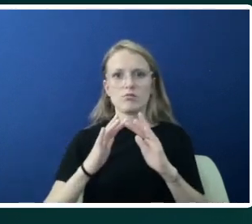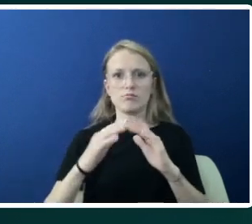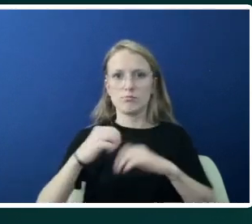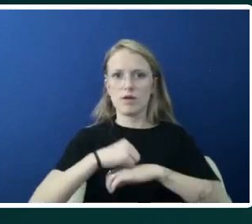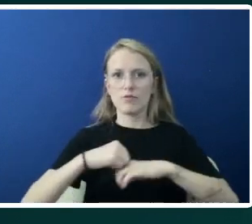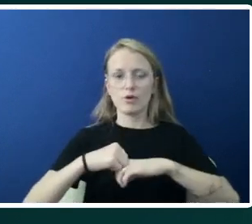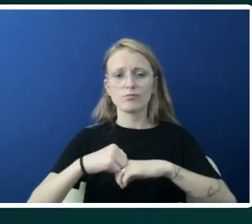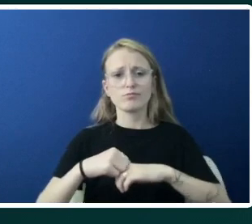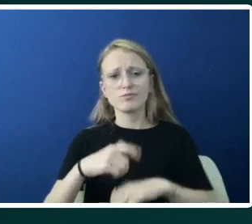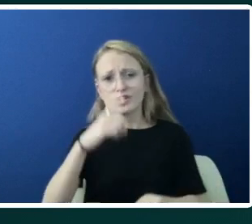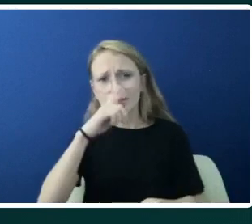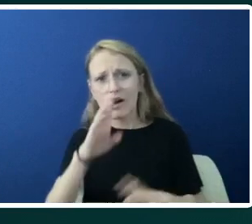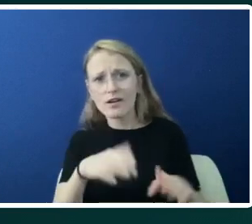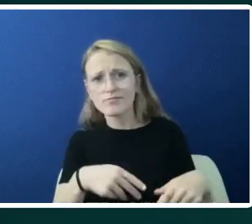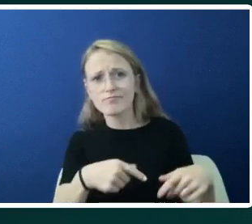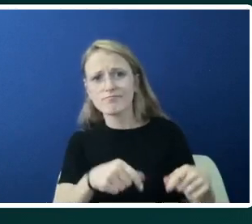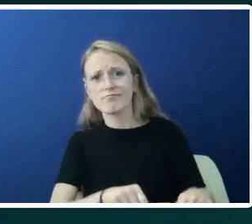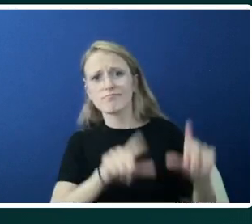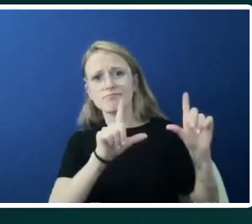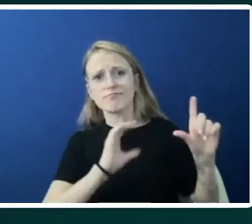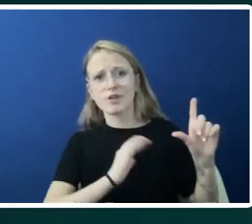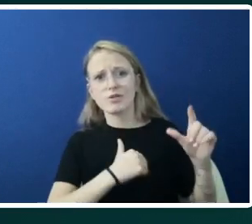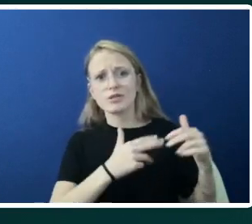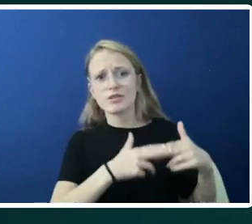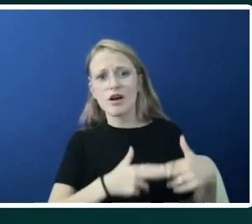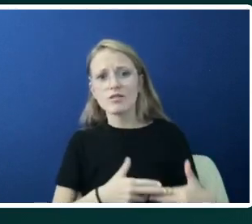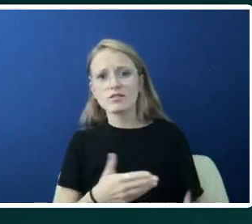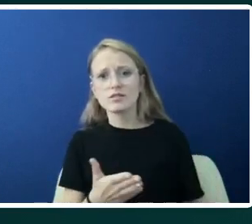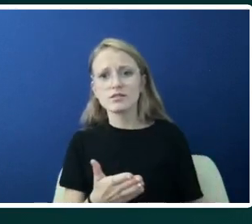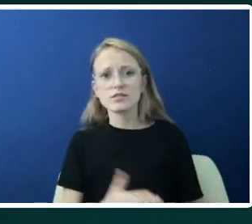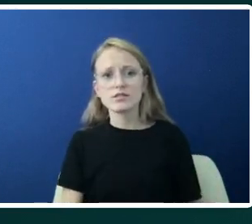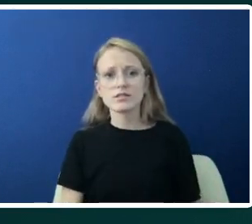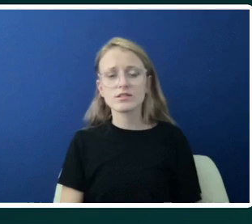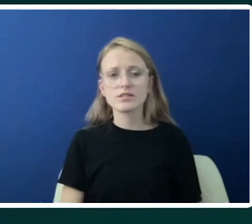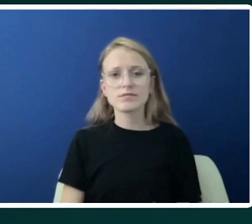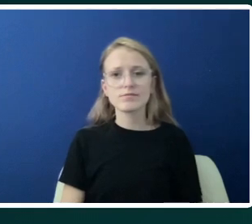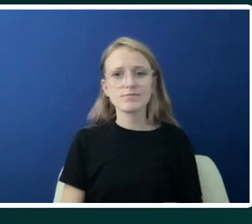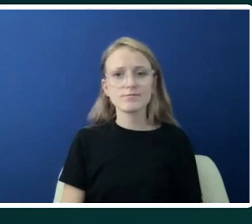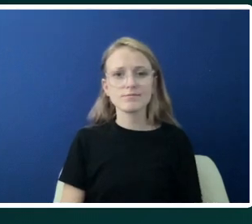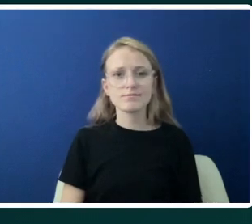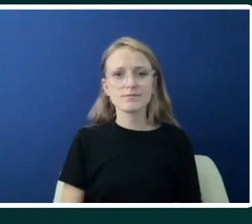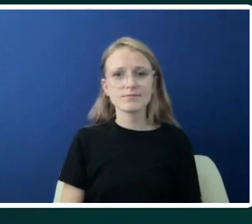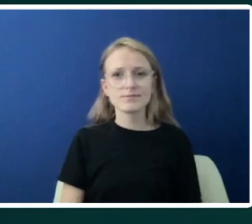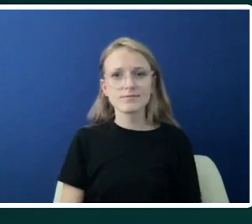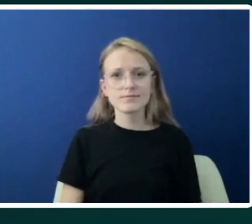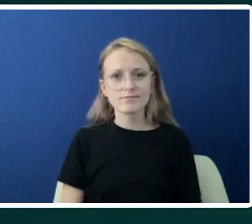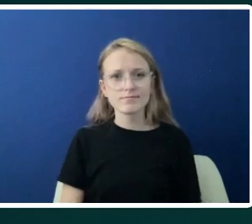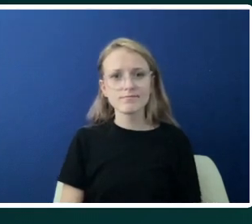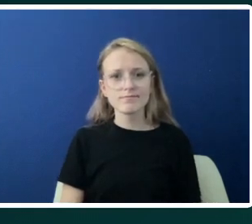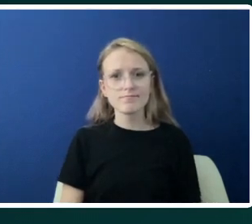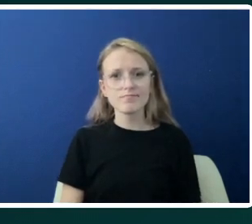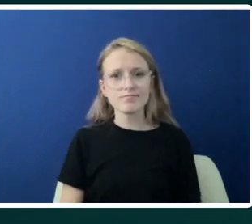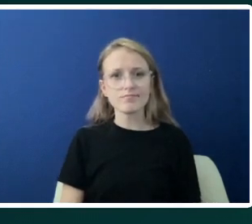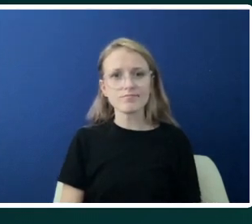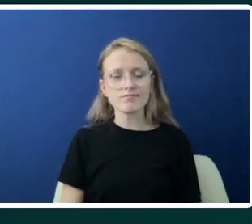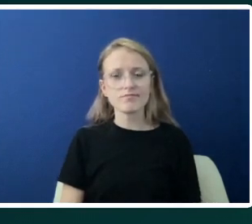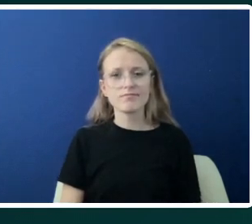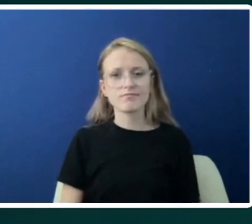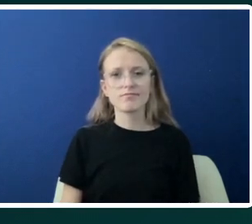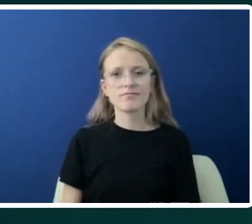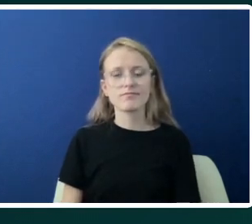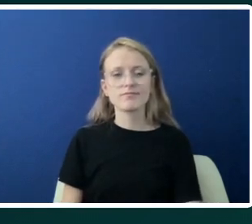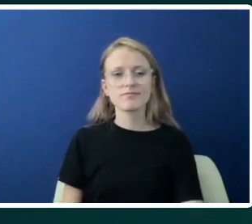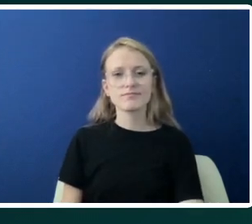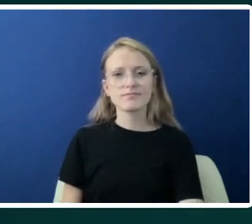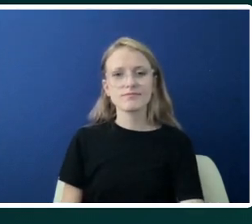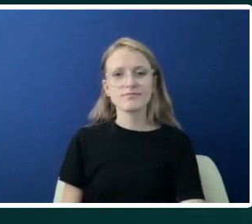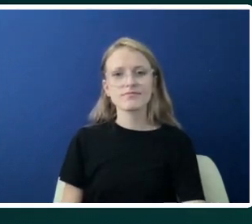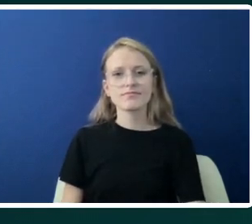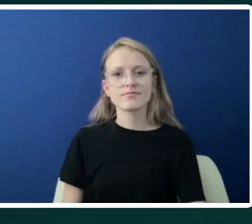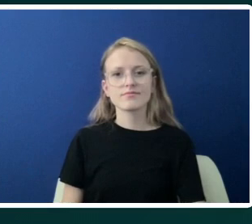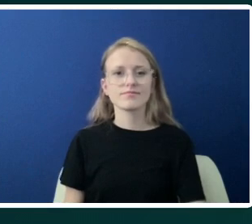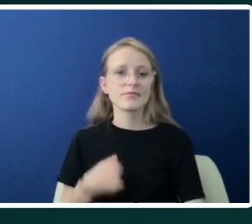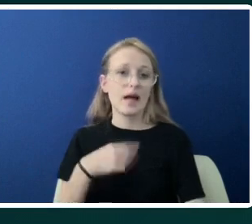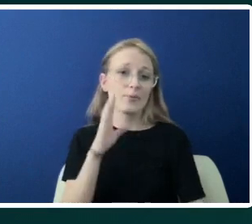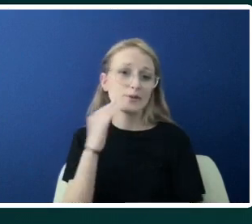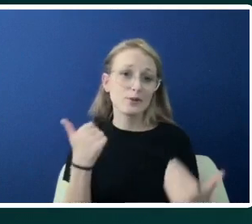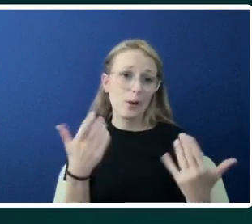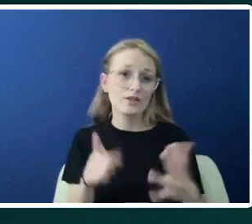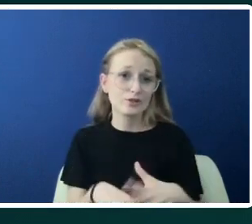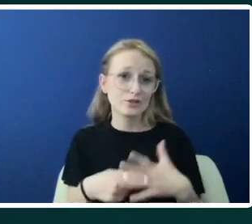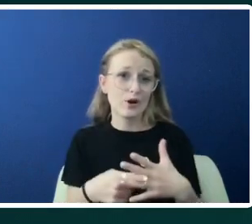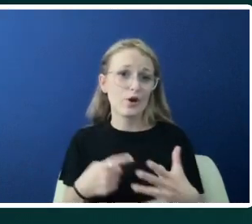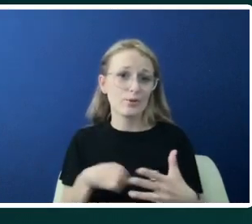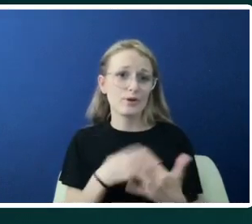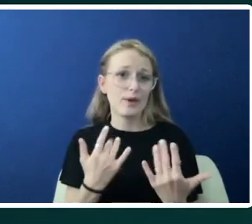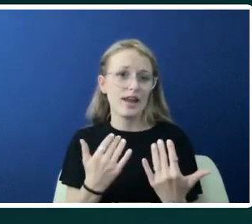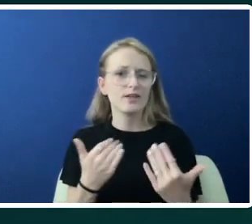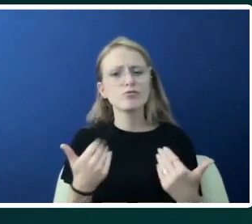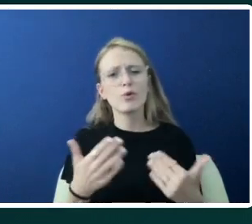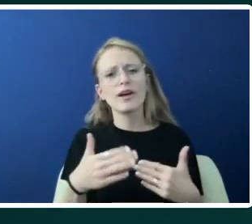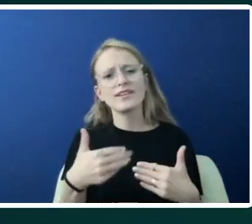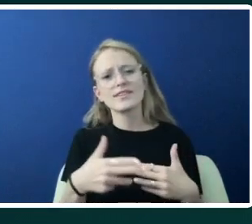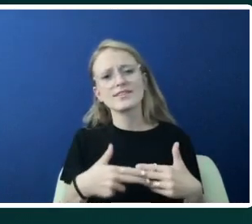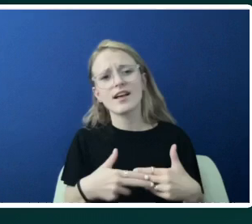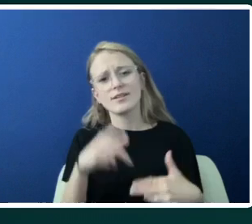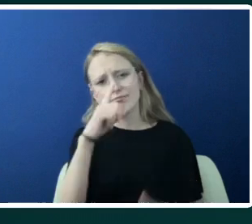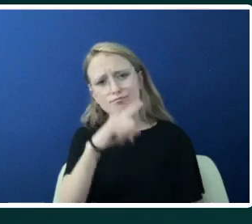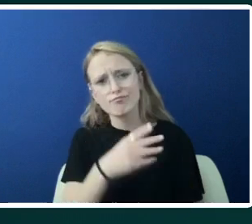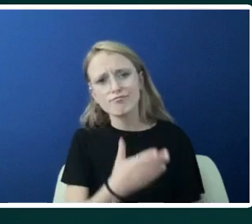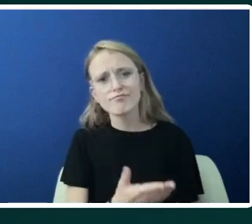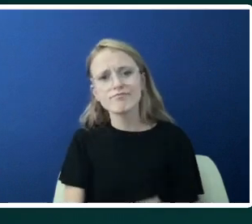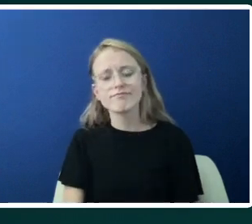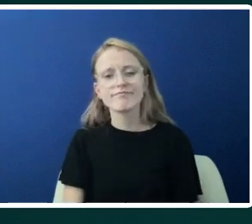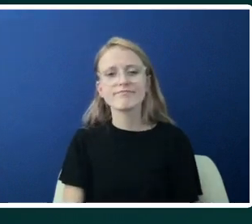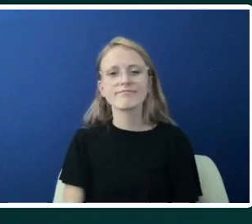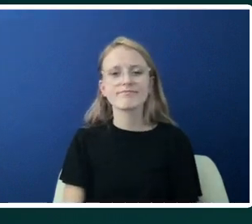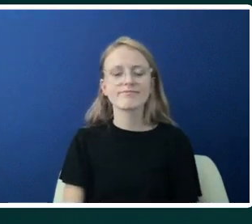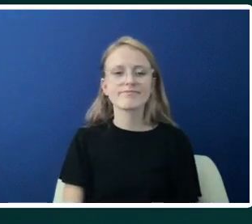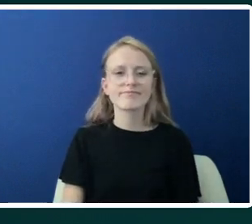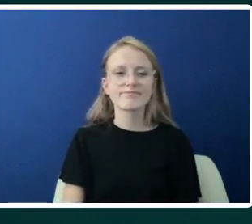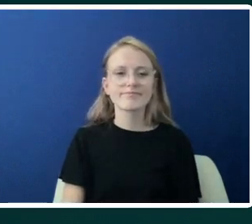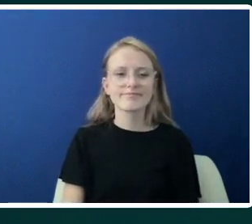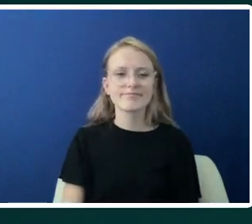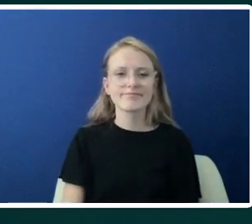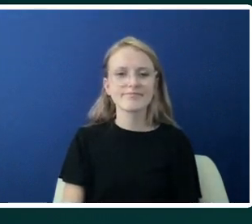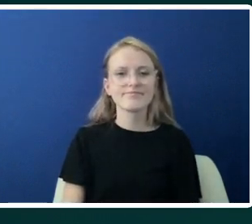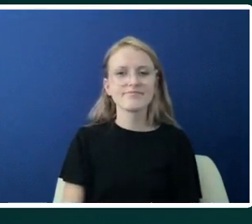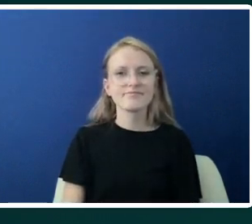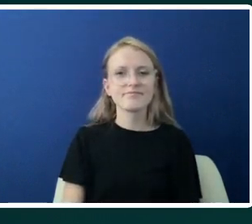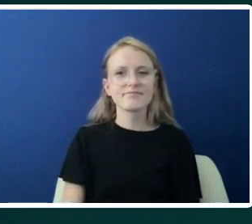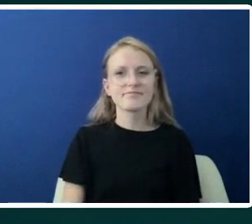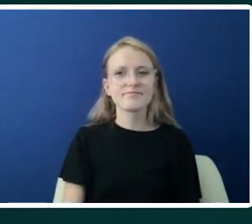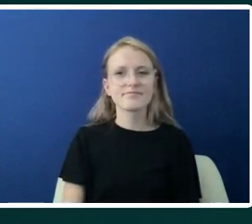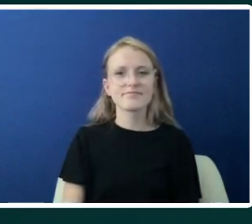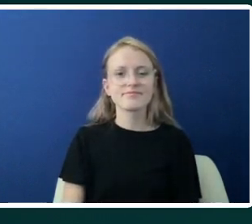please. And I'll get started as we're waiting for that to come up and go to the next slide, please.